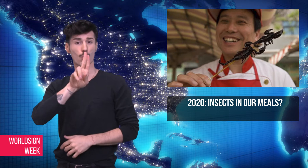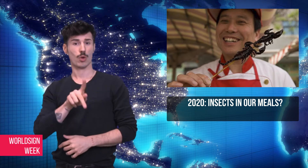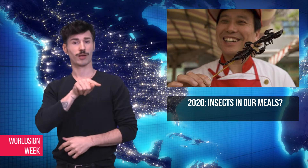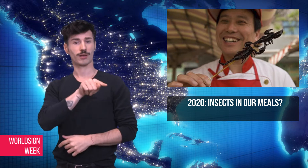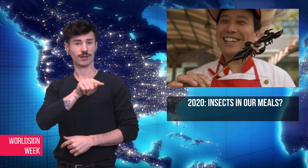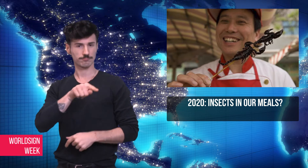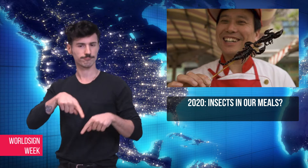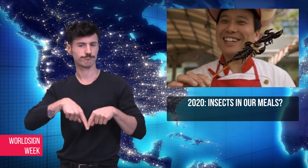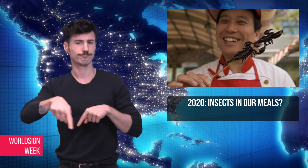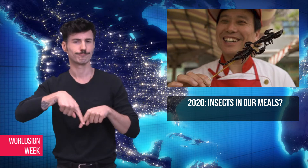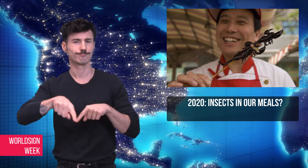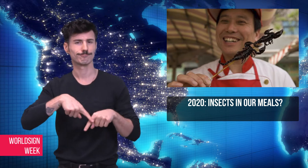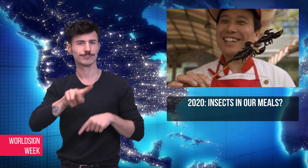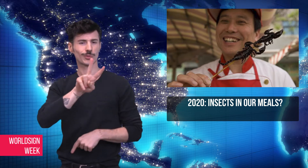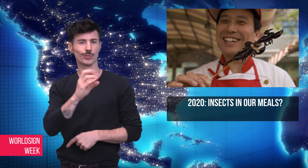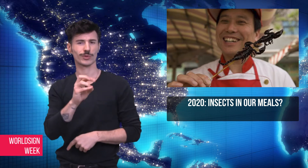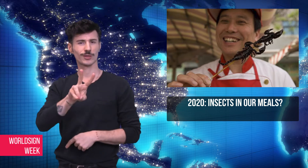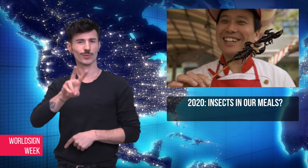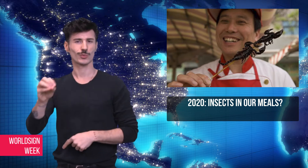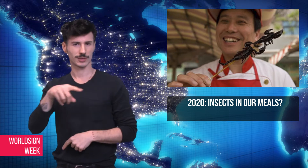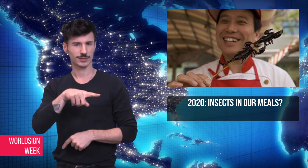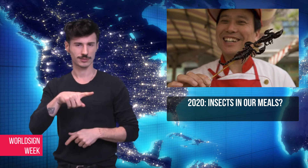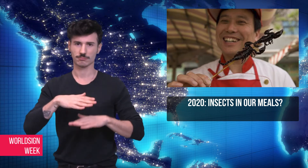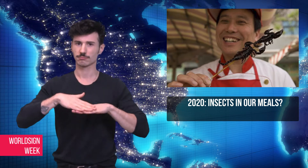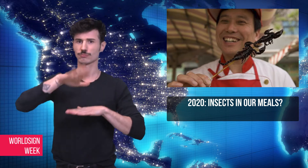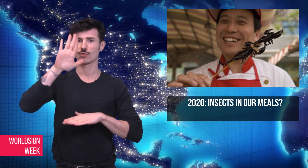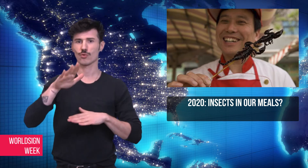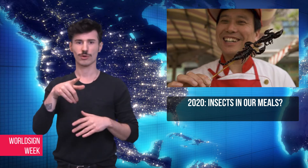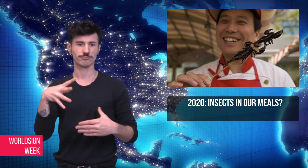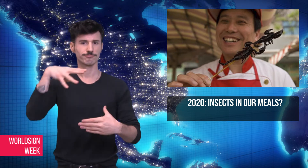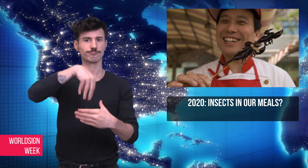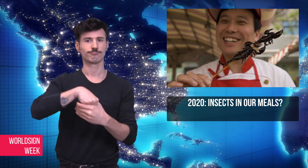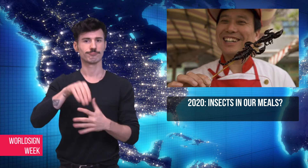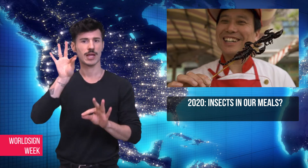important part of the UK diet in 2020.